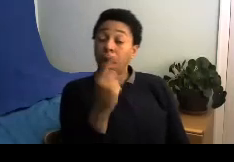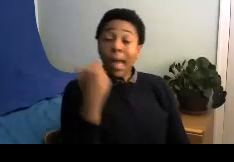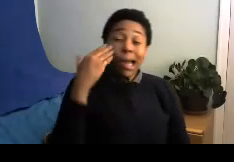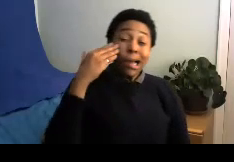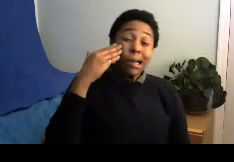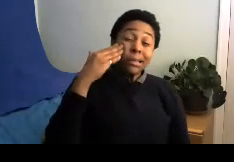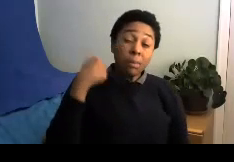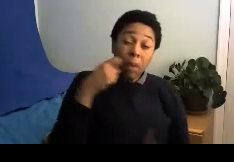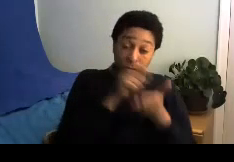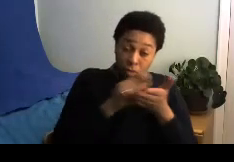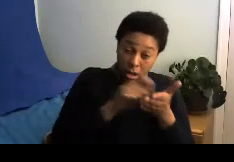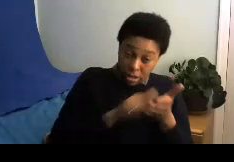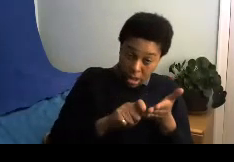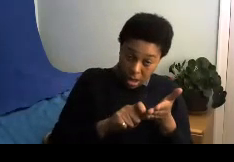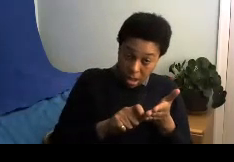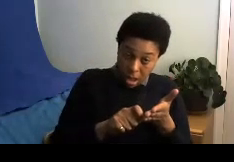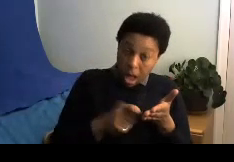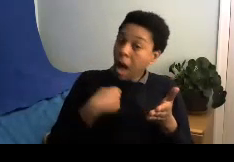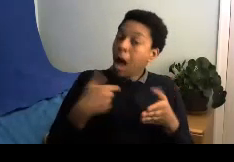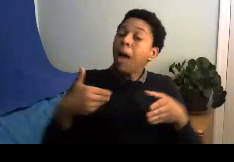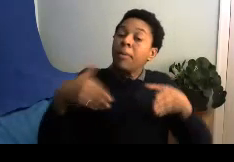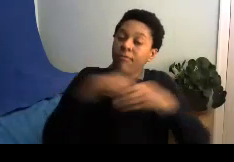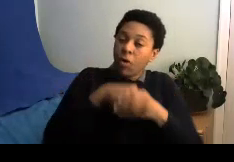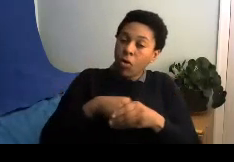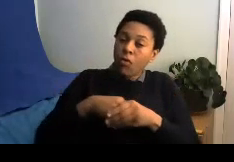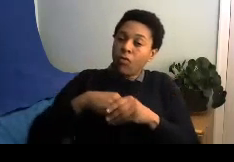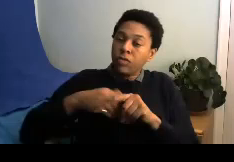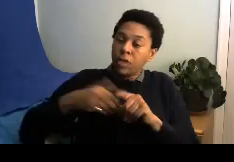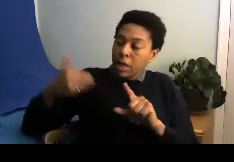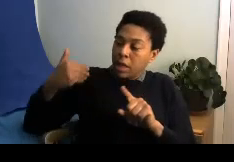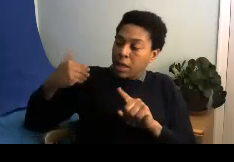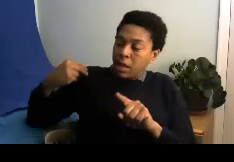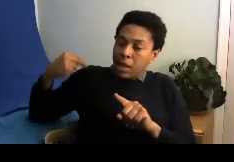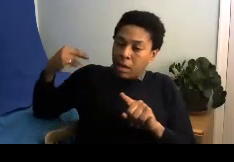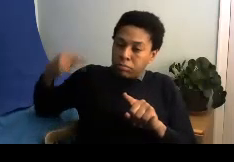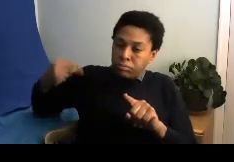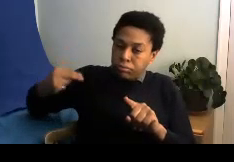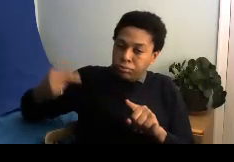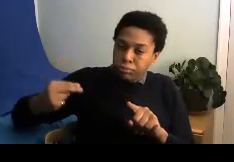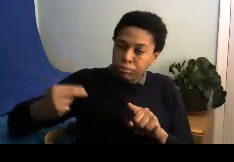legacy, that is a minority legacy. I just feel like I have